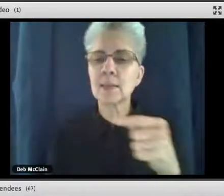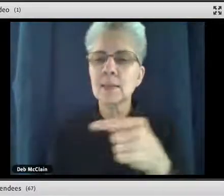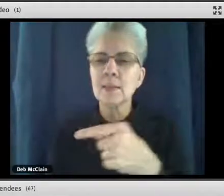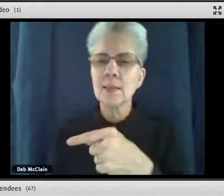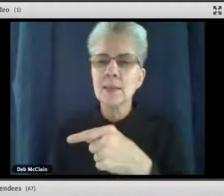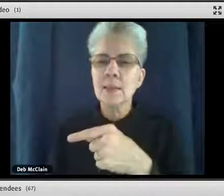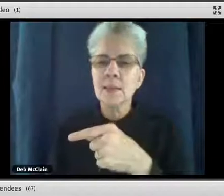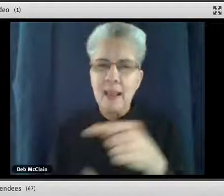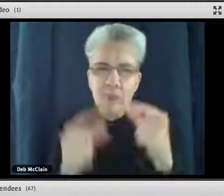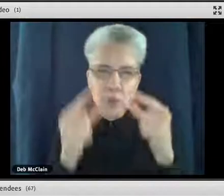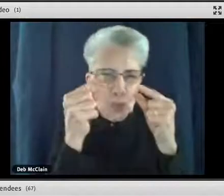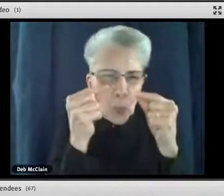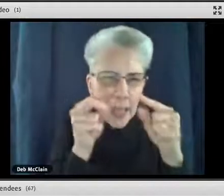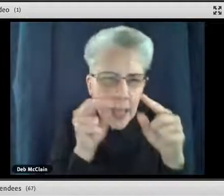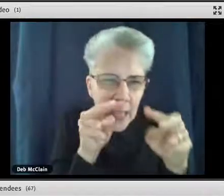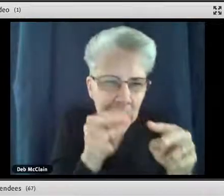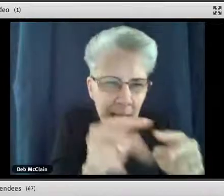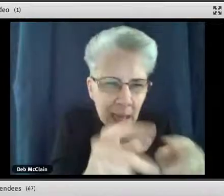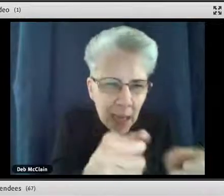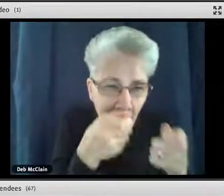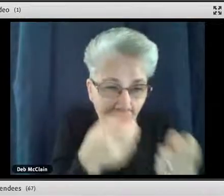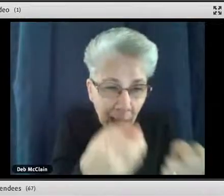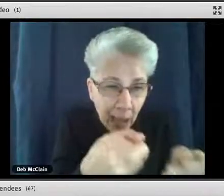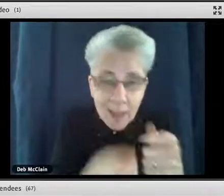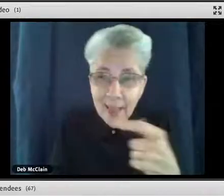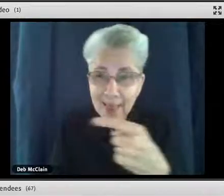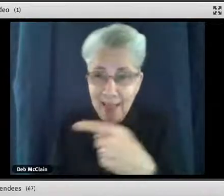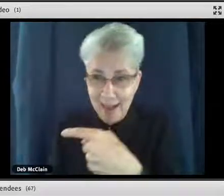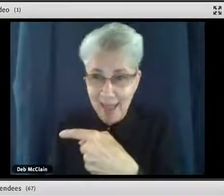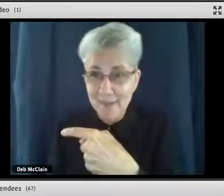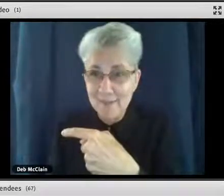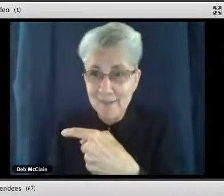But for those who are not, if you squint really hard